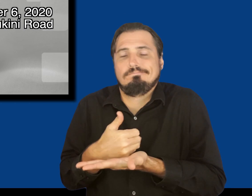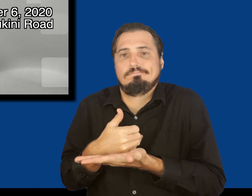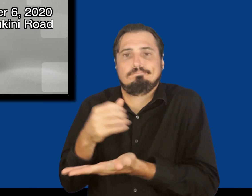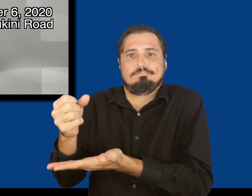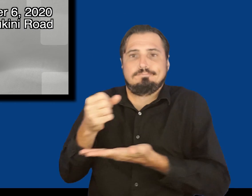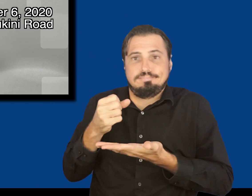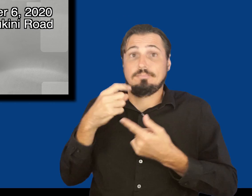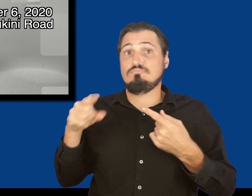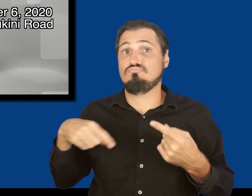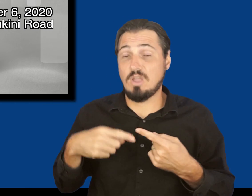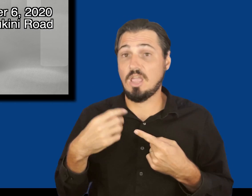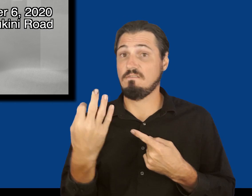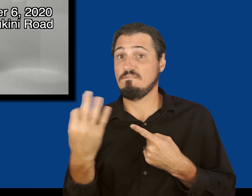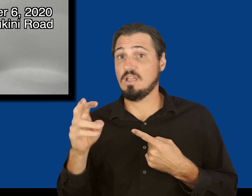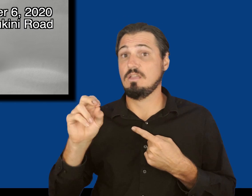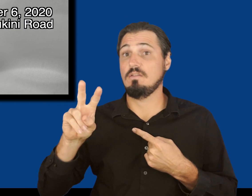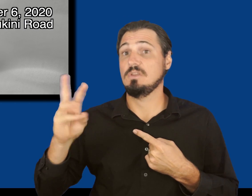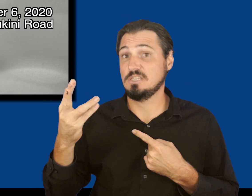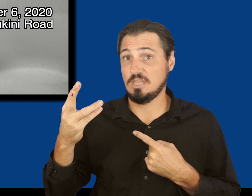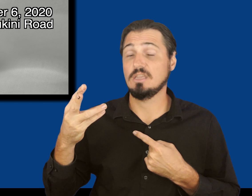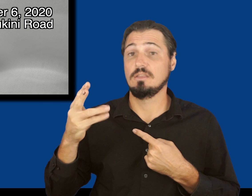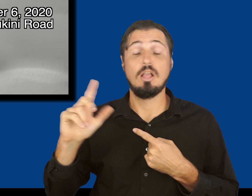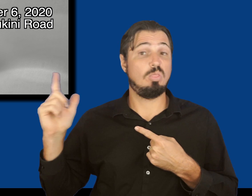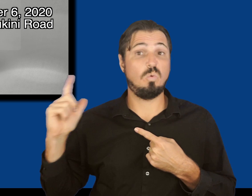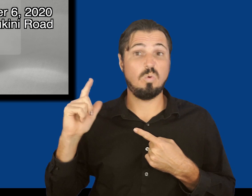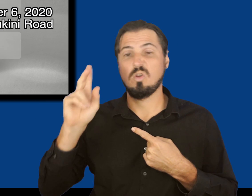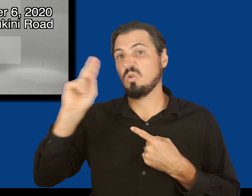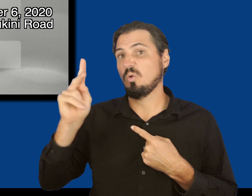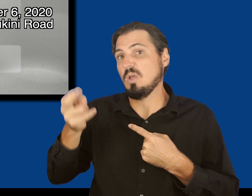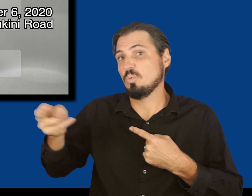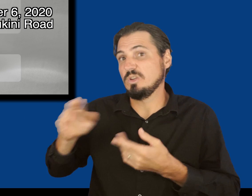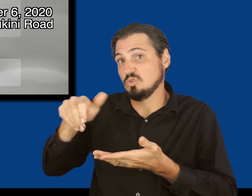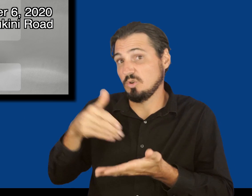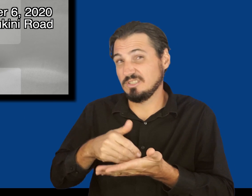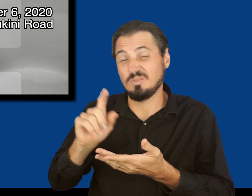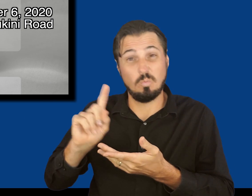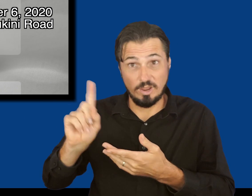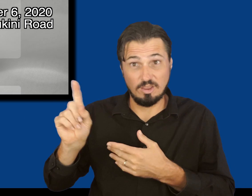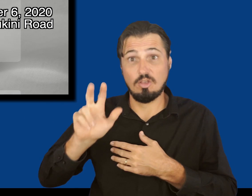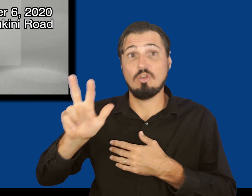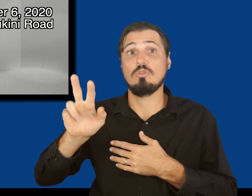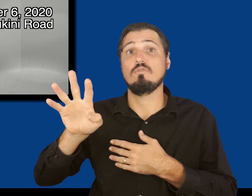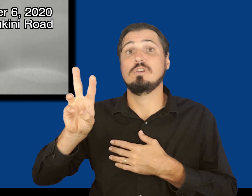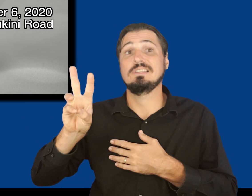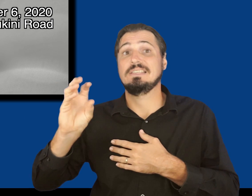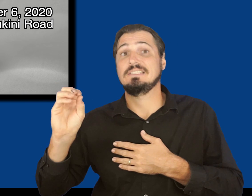To 3 p.m. On Friday November 6 In Lihue at the Kaua’i resource center located at 3460 Ahukini Road .